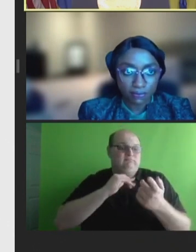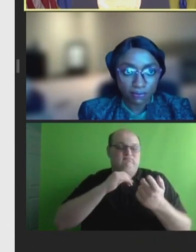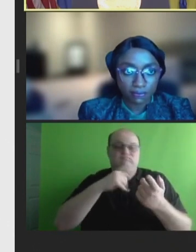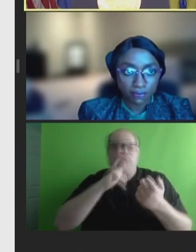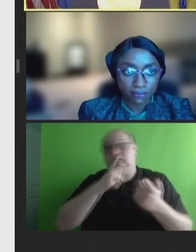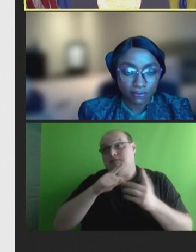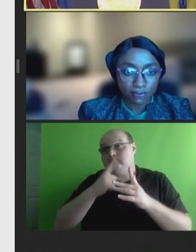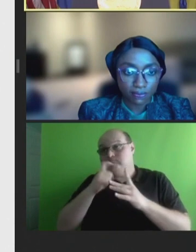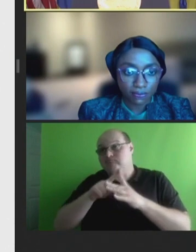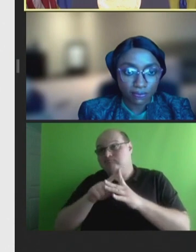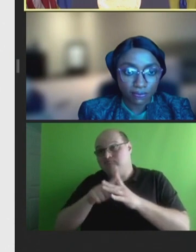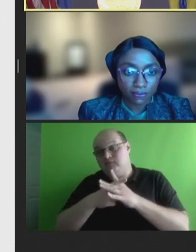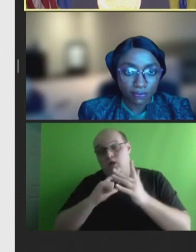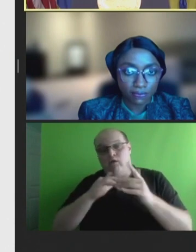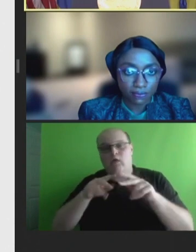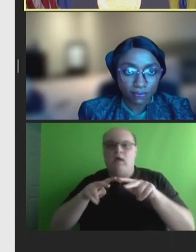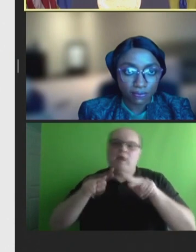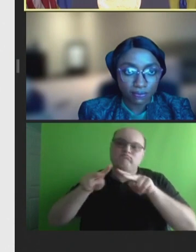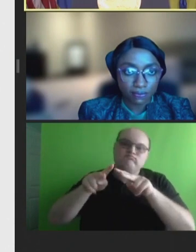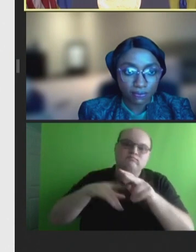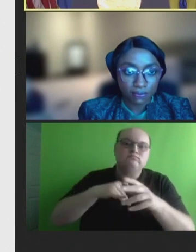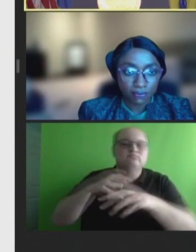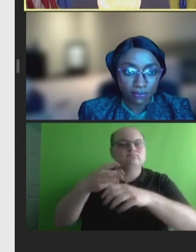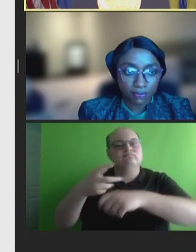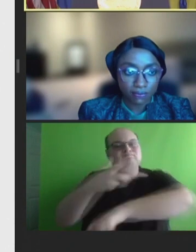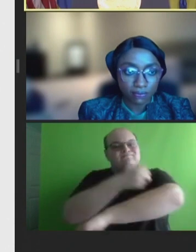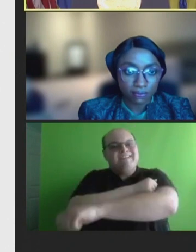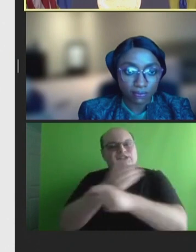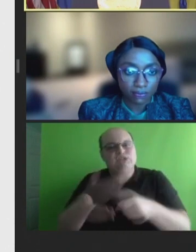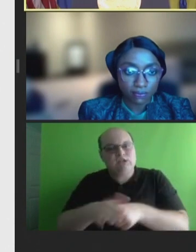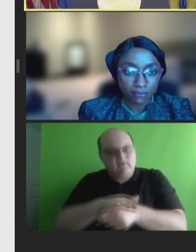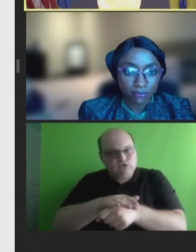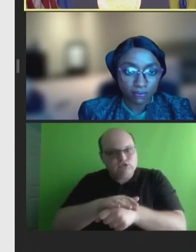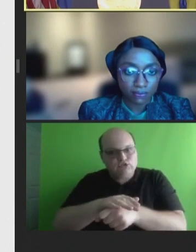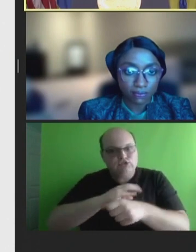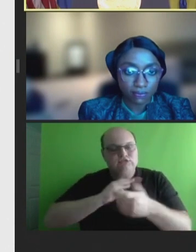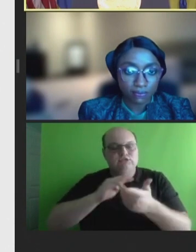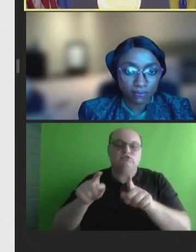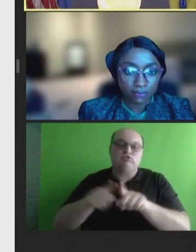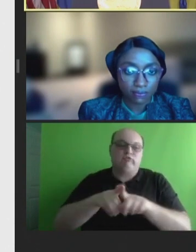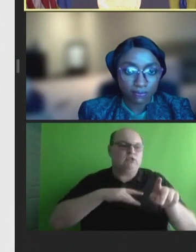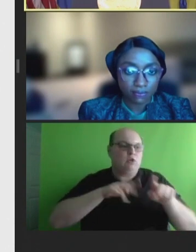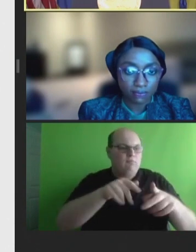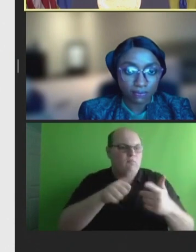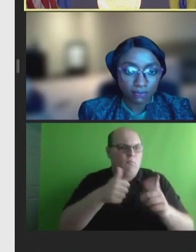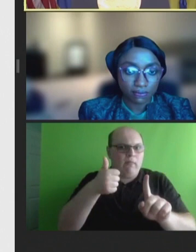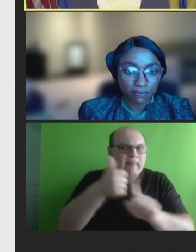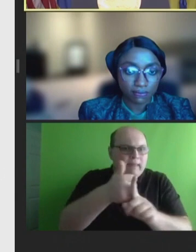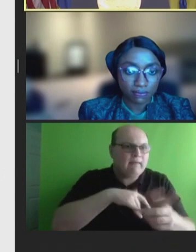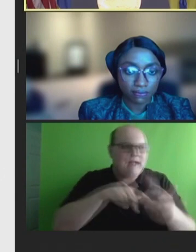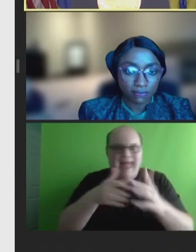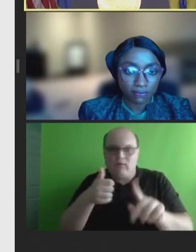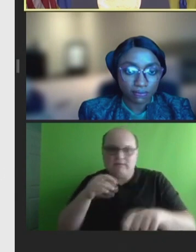monitoring vaccine coverage and looking at what the impacts were and sort of predicting that we